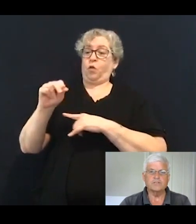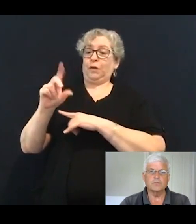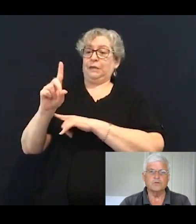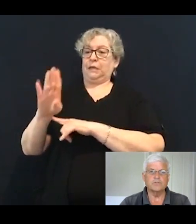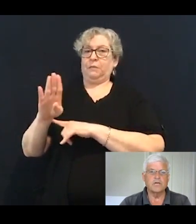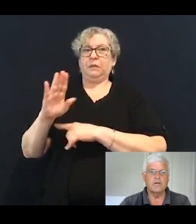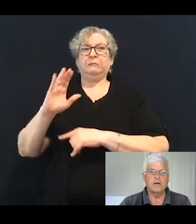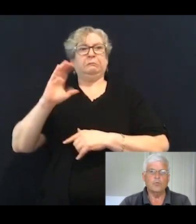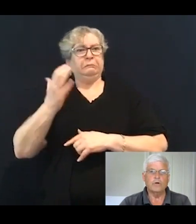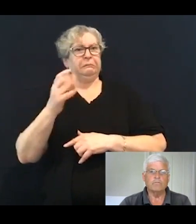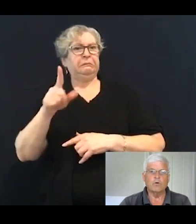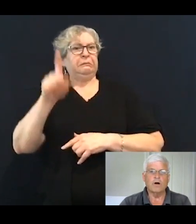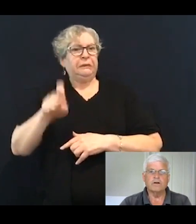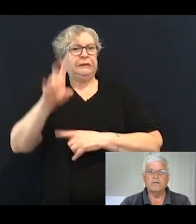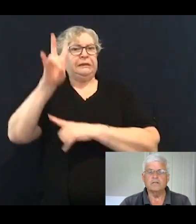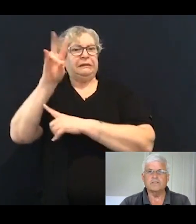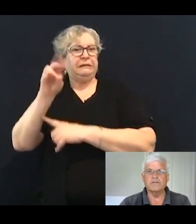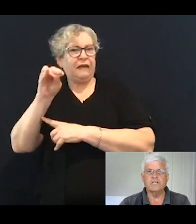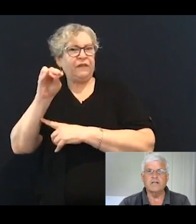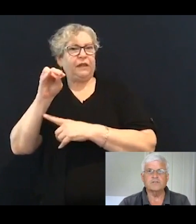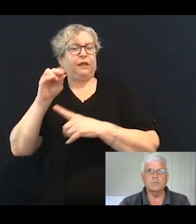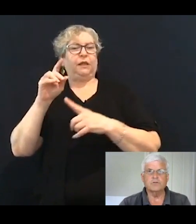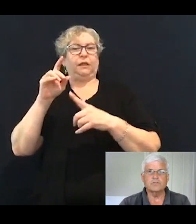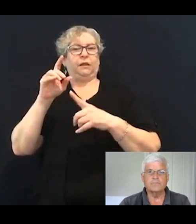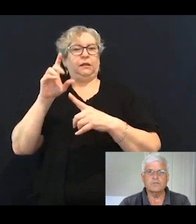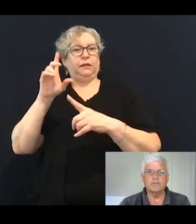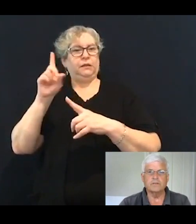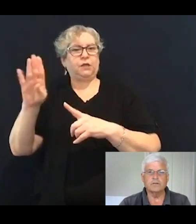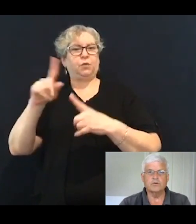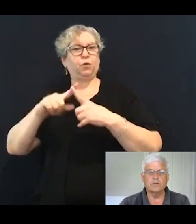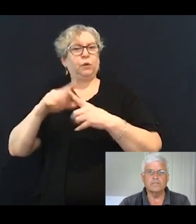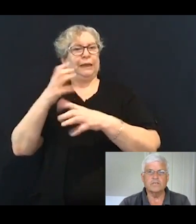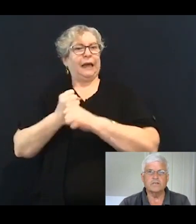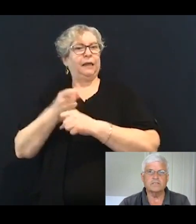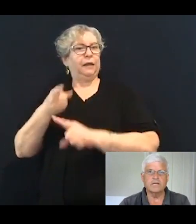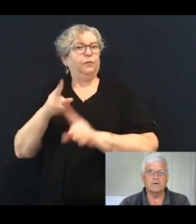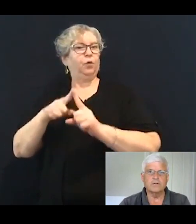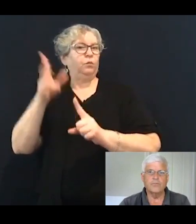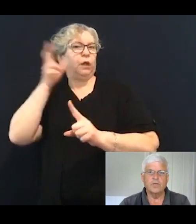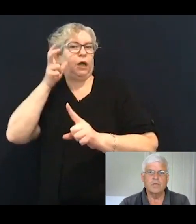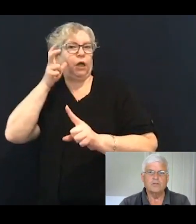it required nearly 70 decibels to elicit a sound. So that's not good.